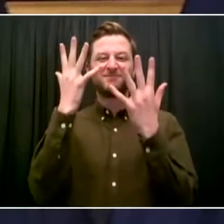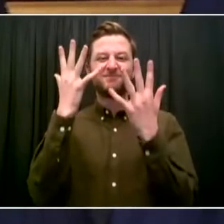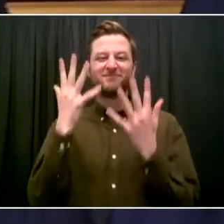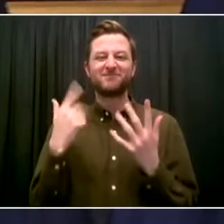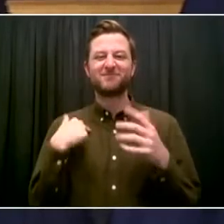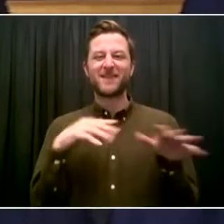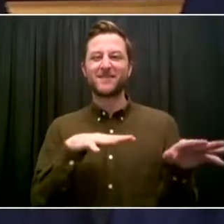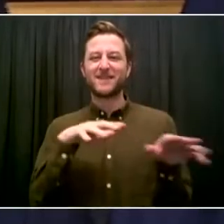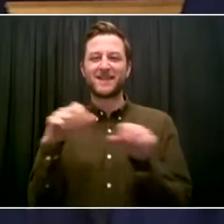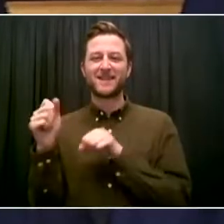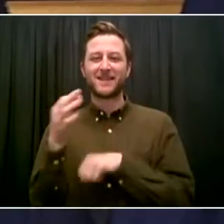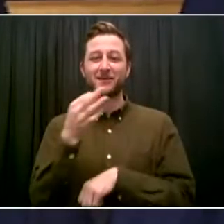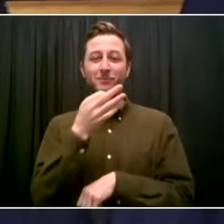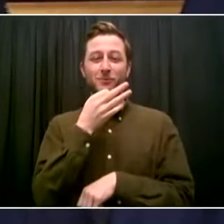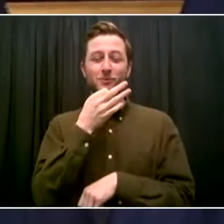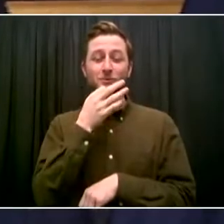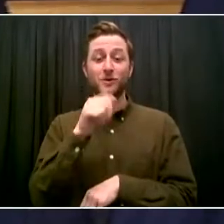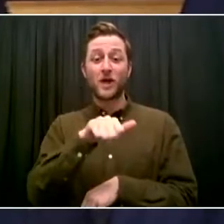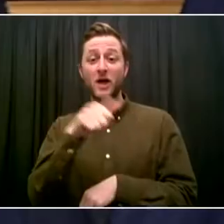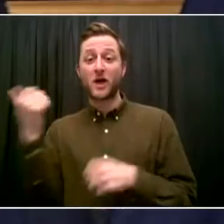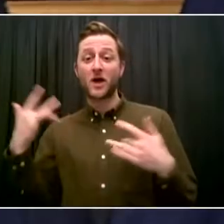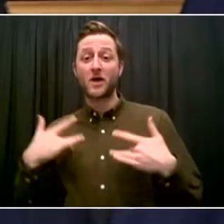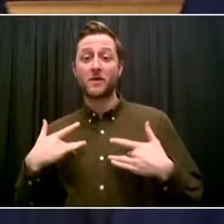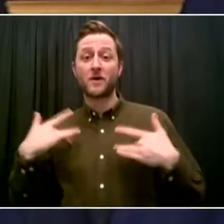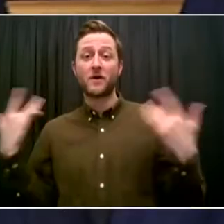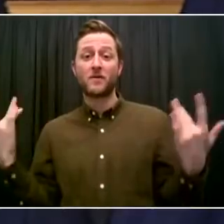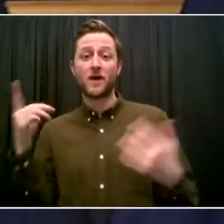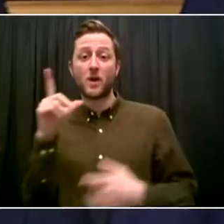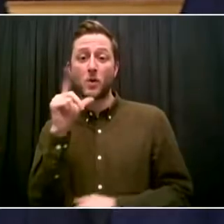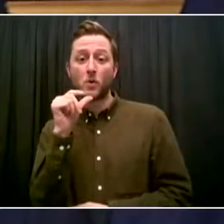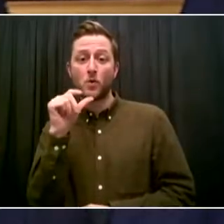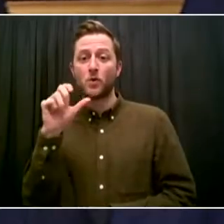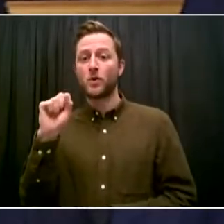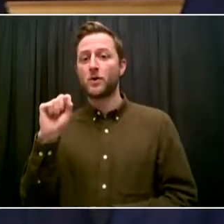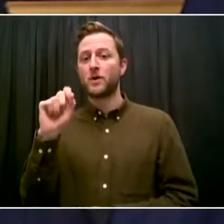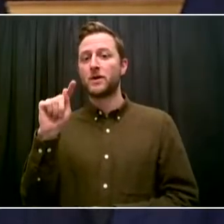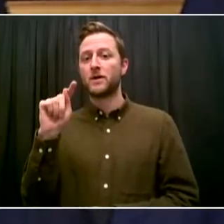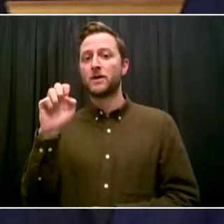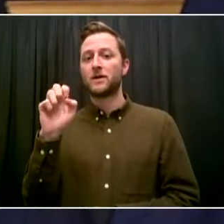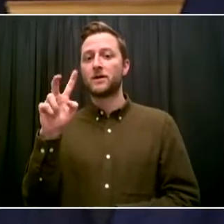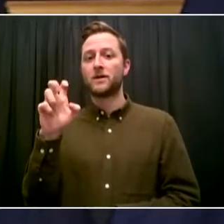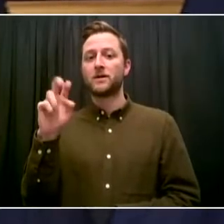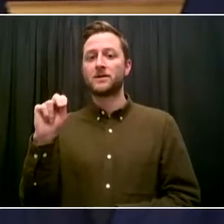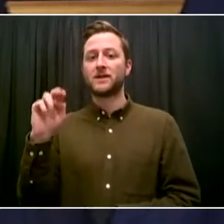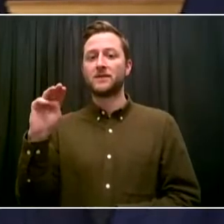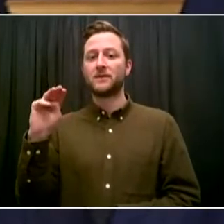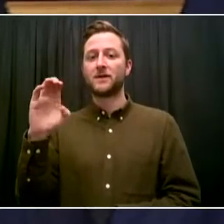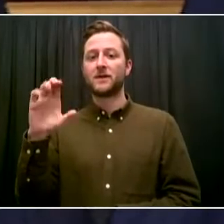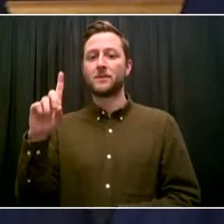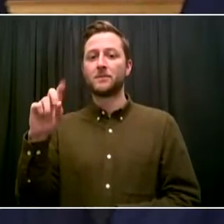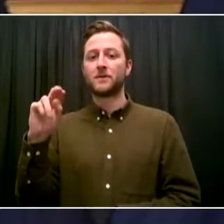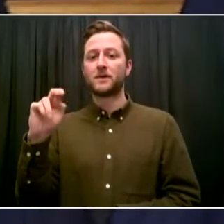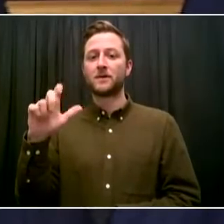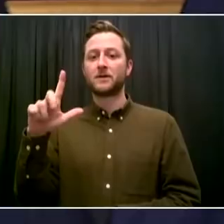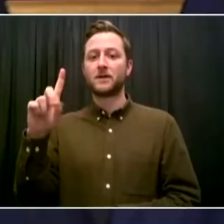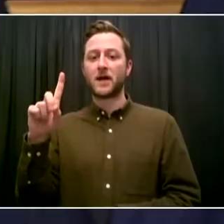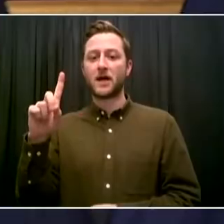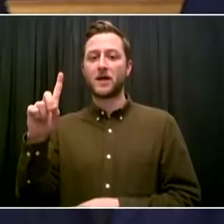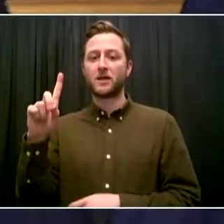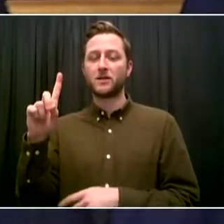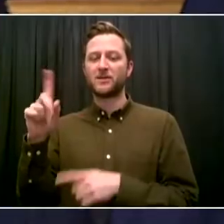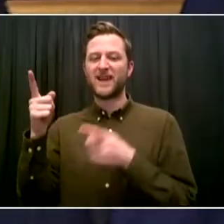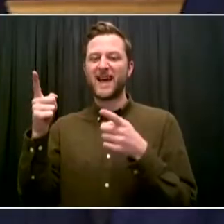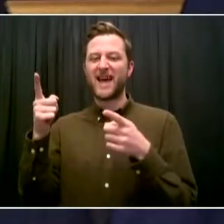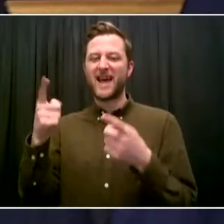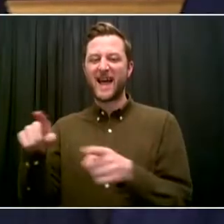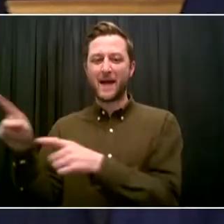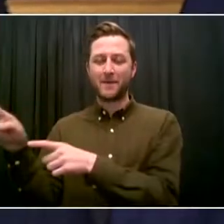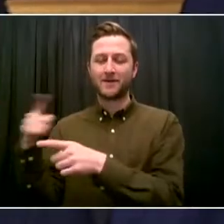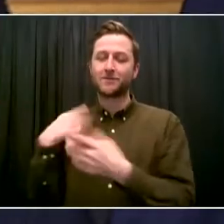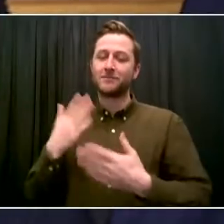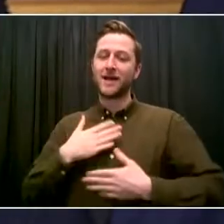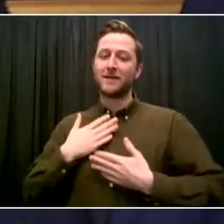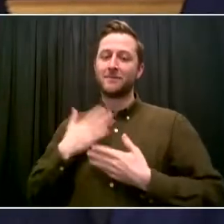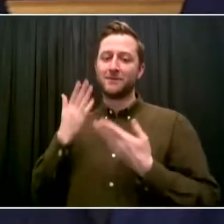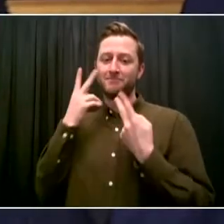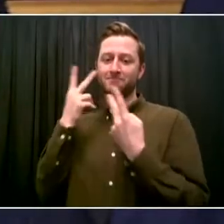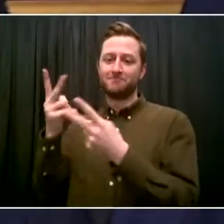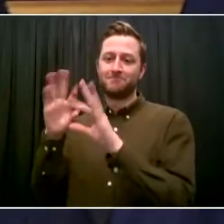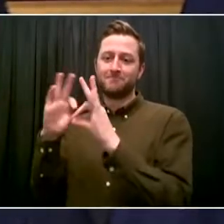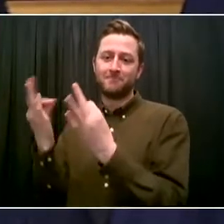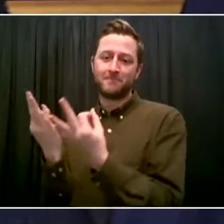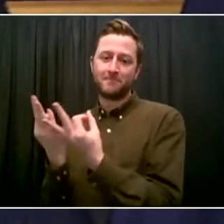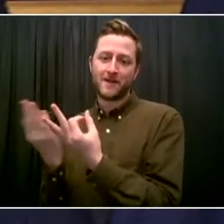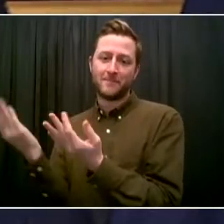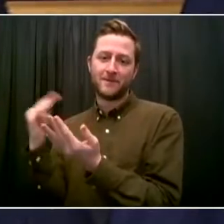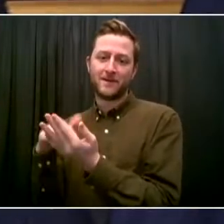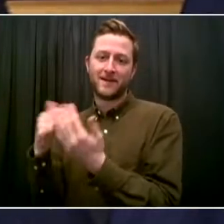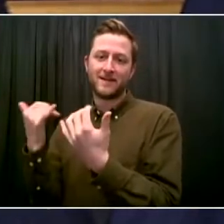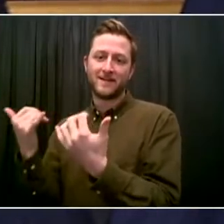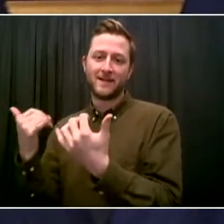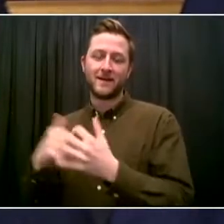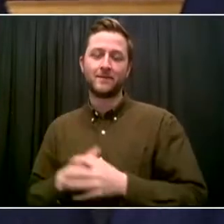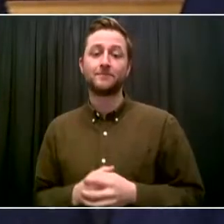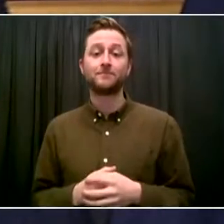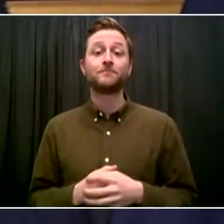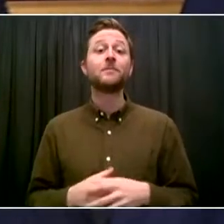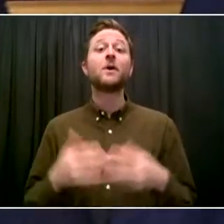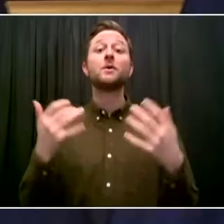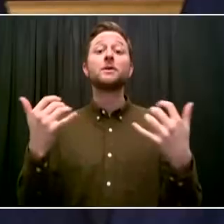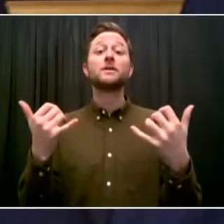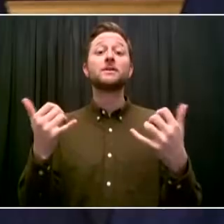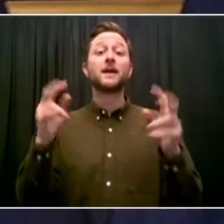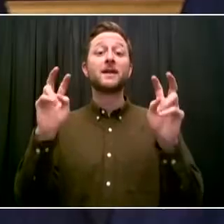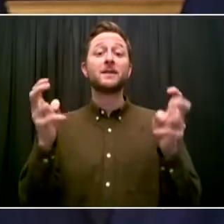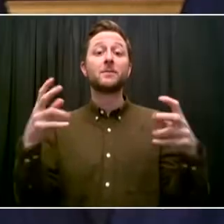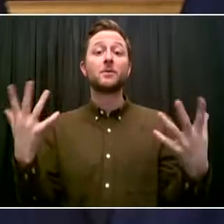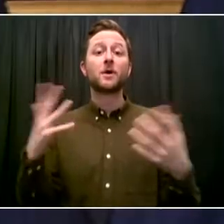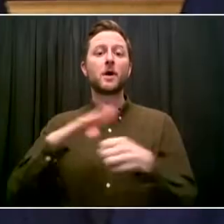AGAIN, WE WANT TO APOLOGIZE